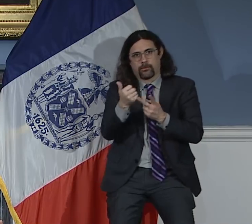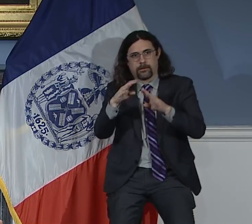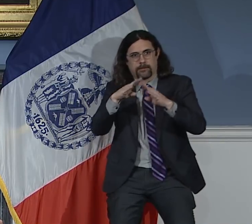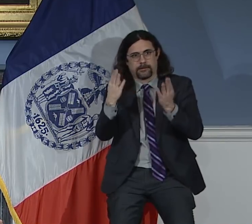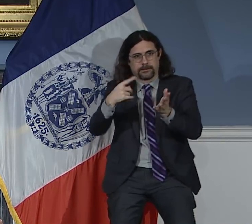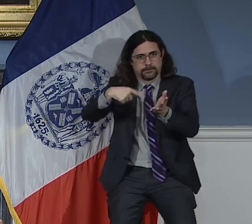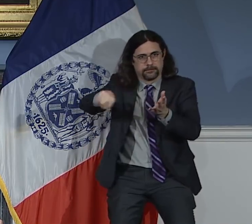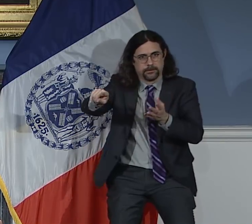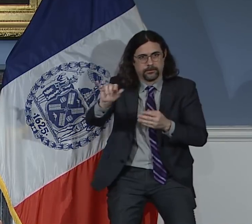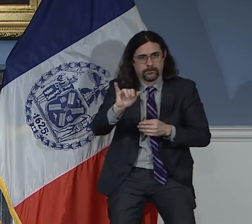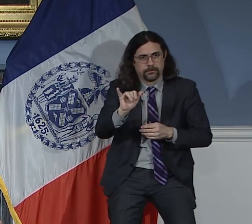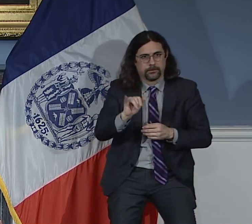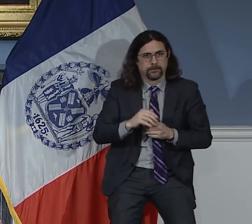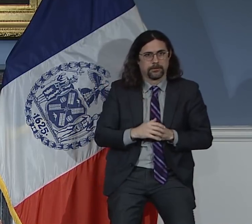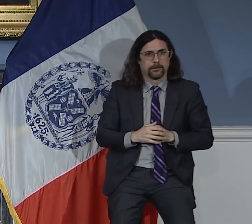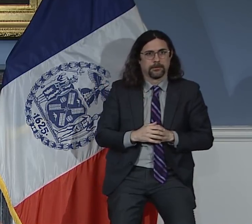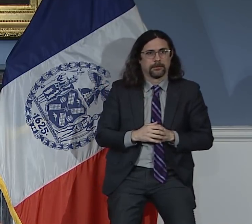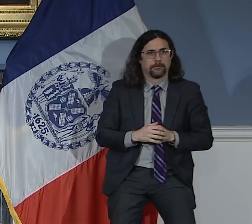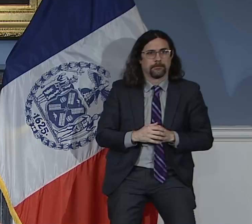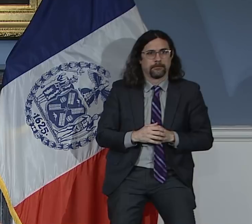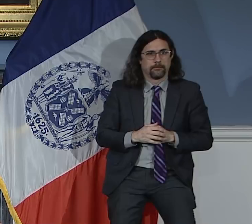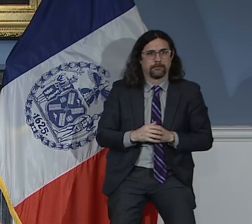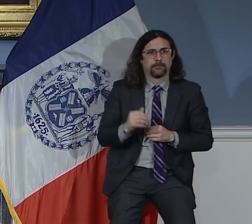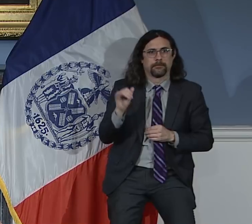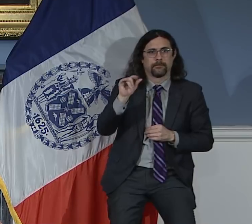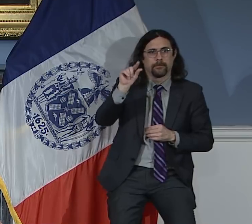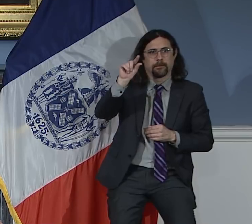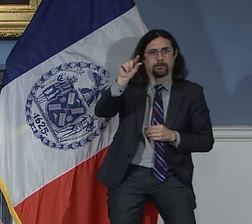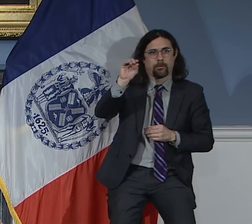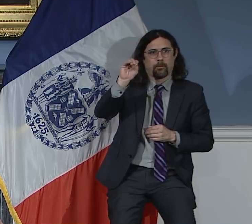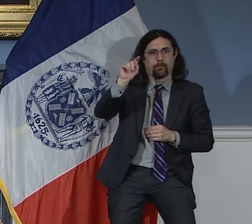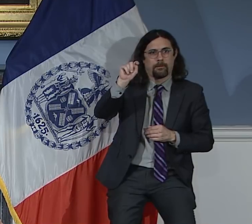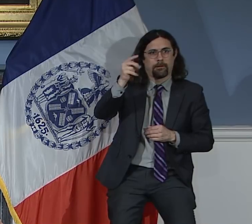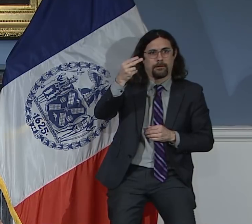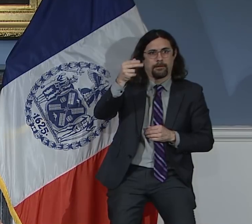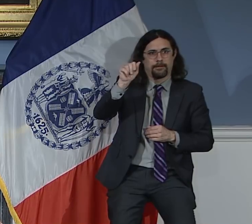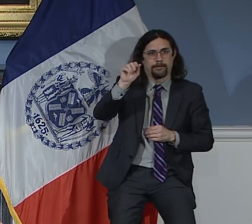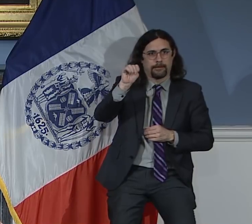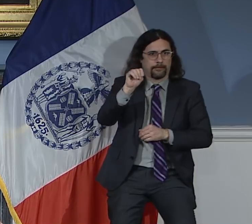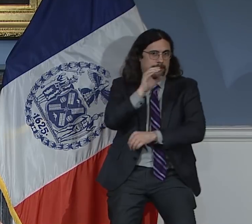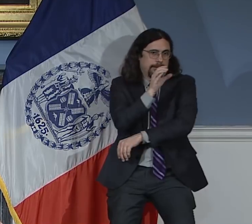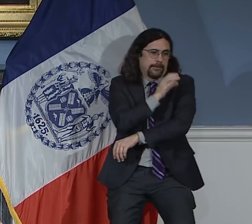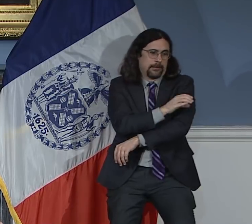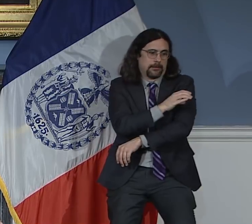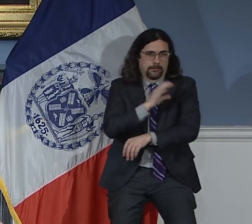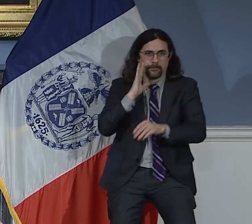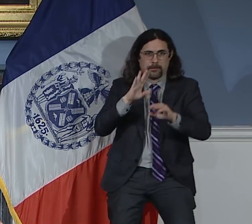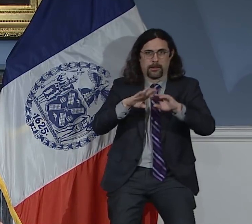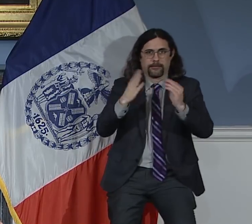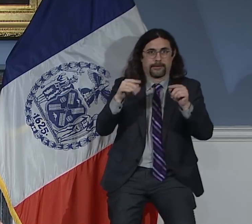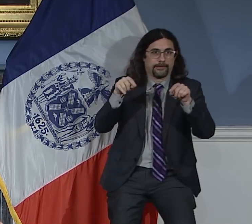NEW SITES AT GOTHAM CLINIC. THEY CAN DO 50 TO 75 PEOPLE PER